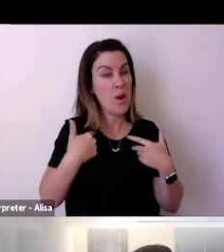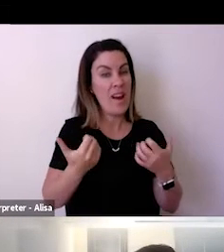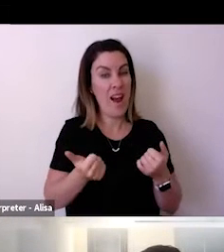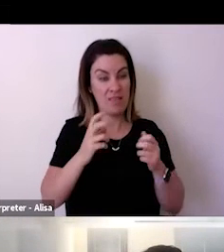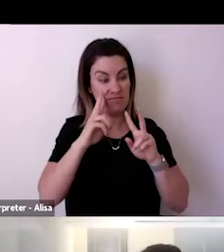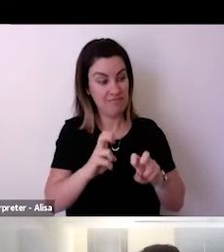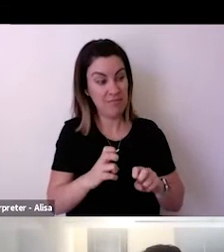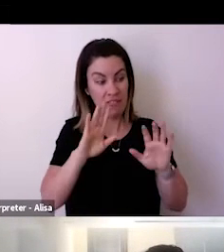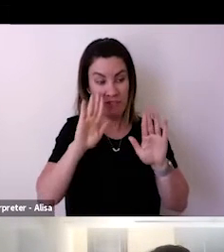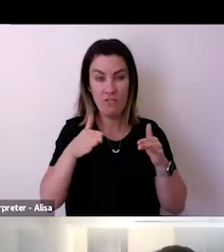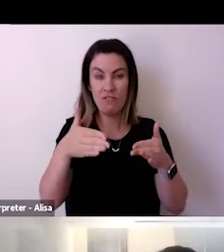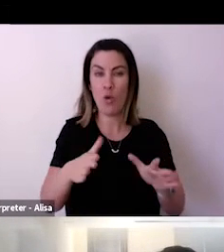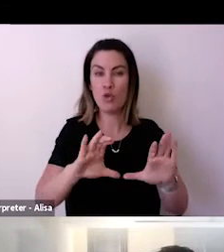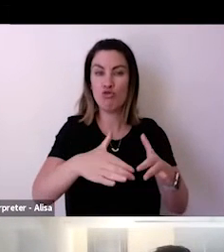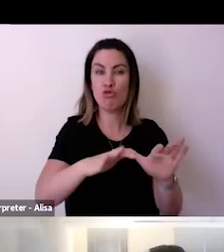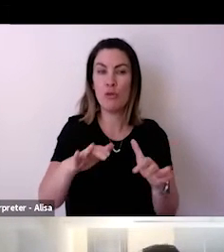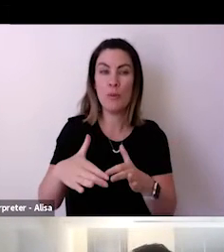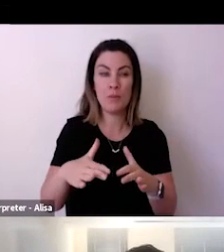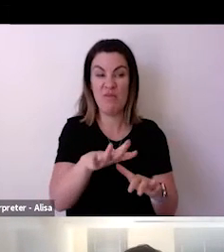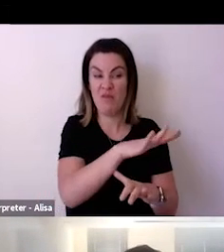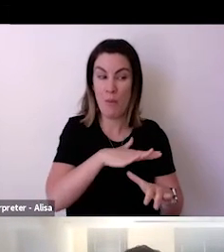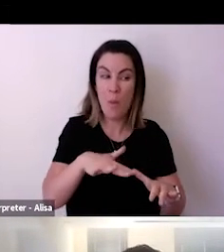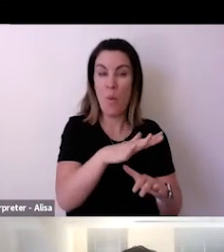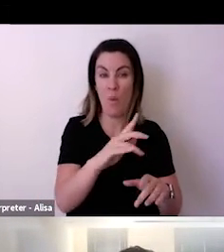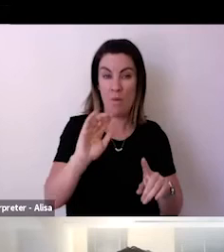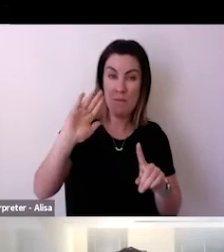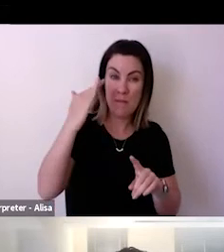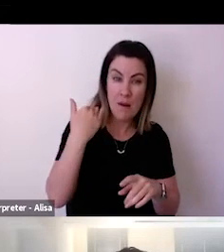And from those focus groups we heard from any of our partners, students and graduates